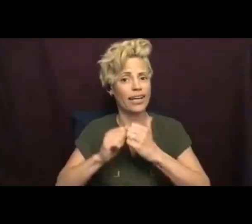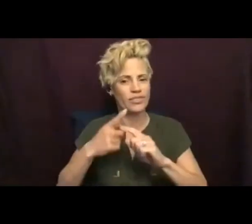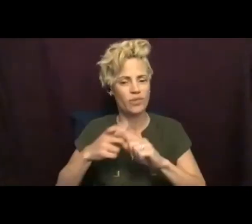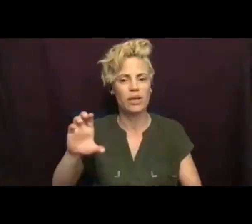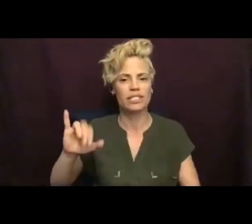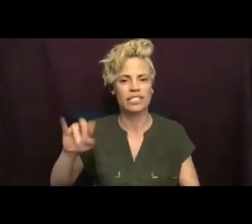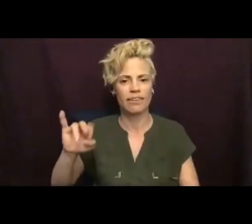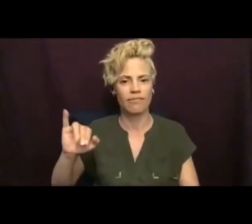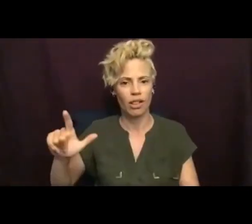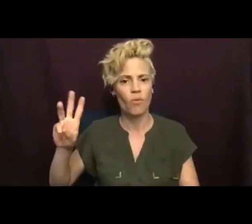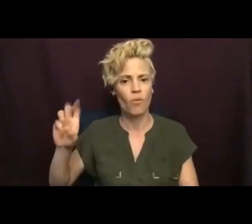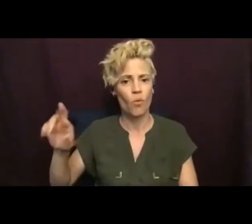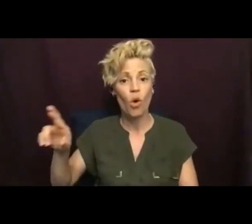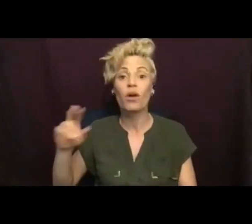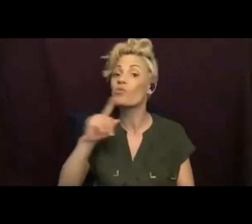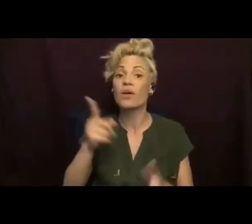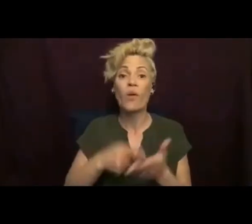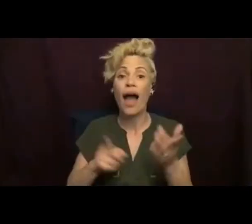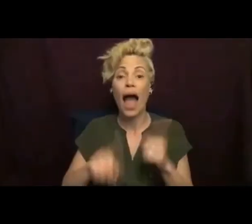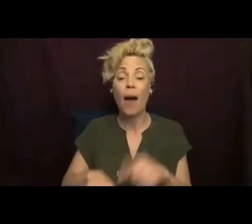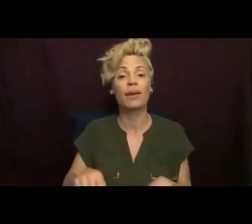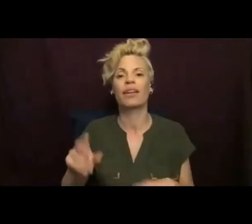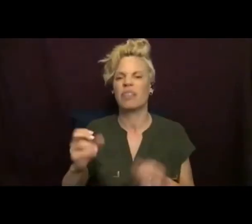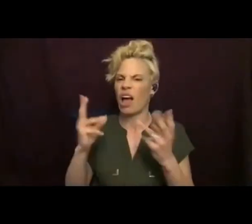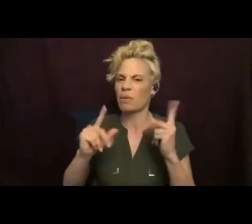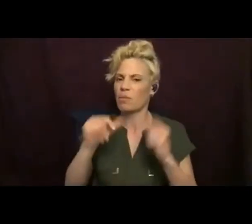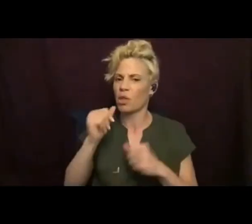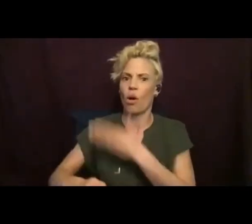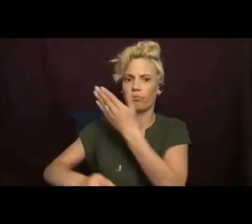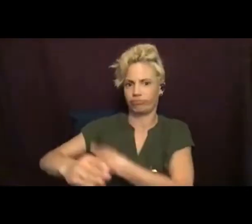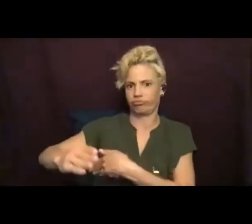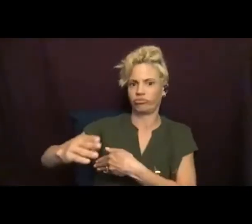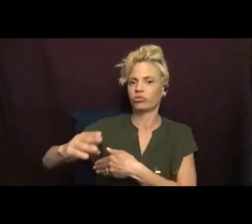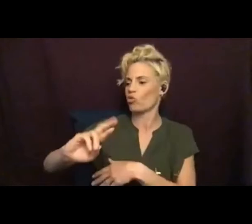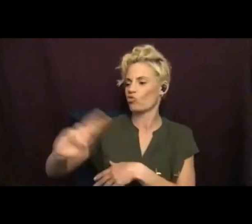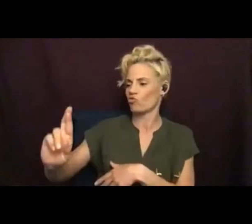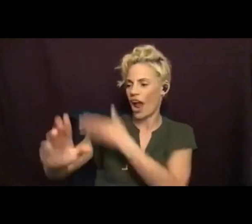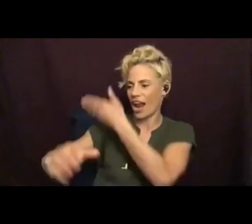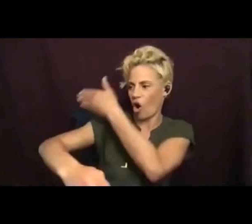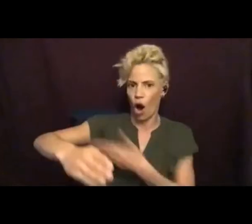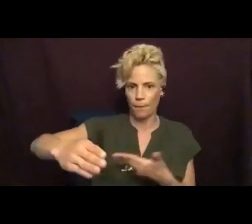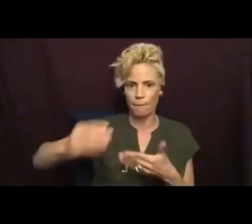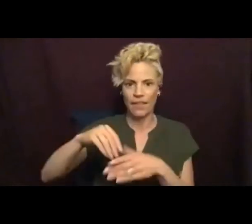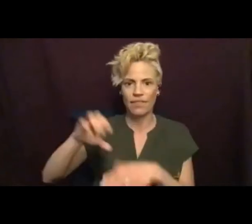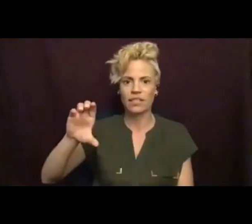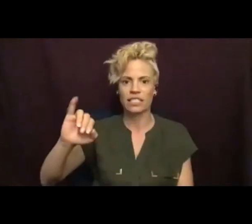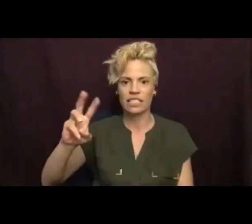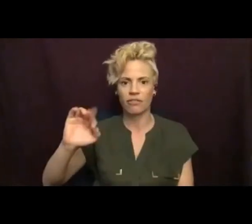who had lost their right arms in the Civil War wrote brief personal narratives to a veterans magazine